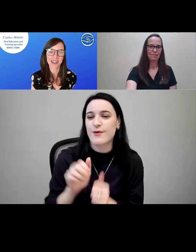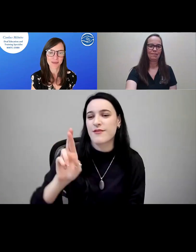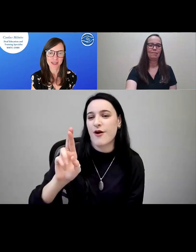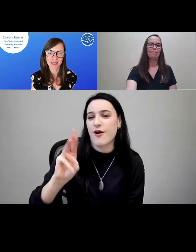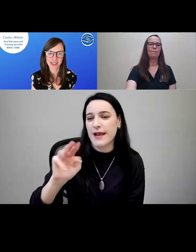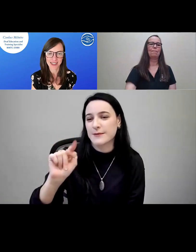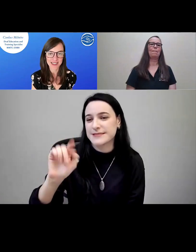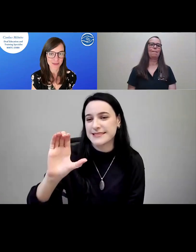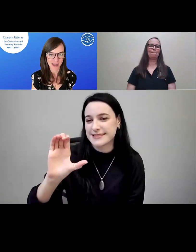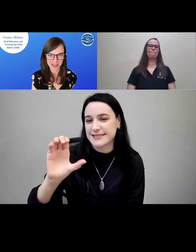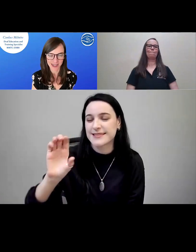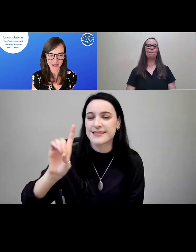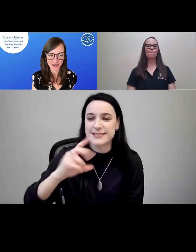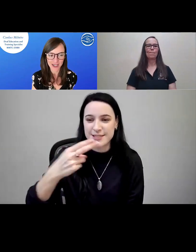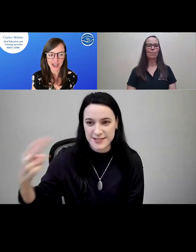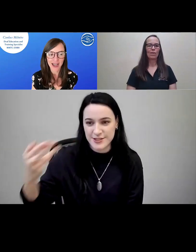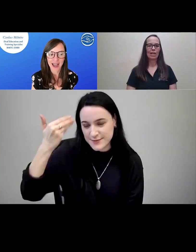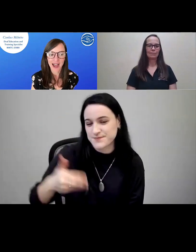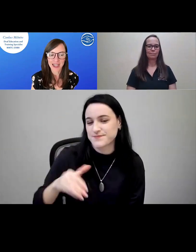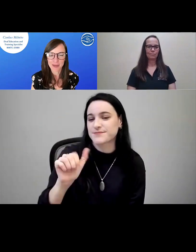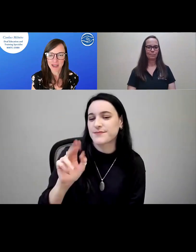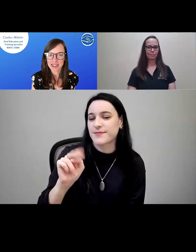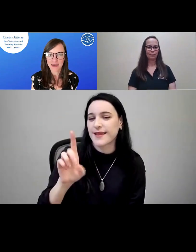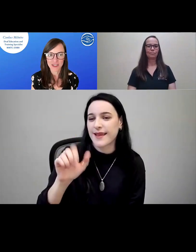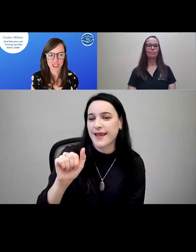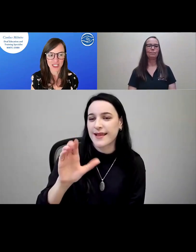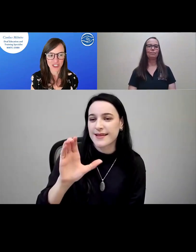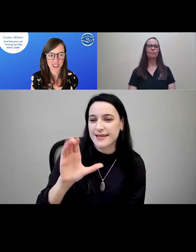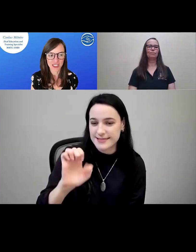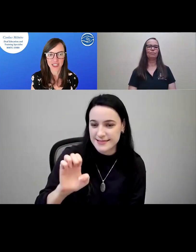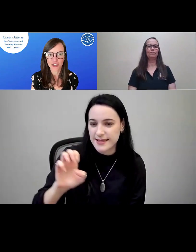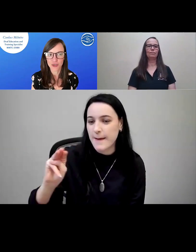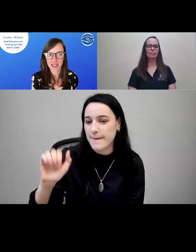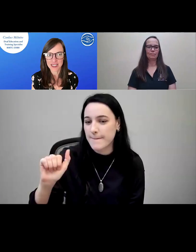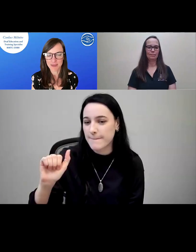I am Candace McIntire. I am a Deaf Education and Training